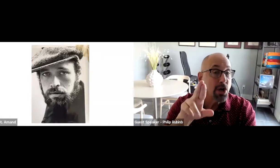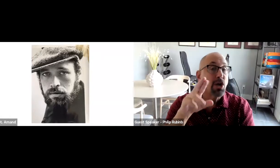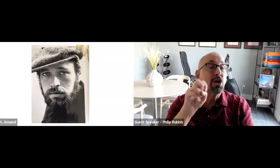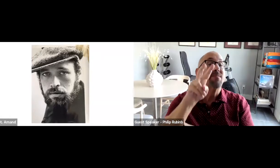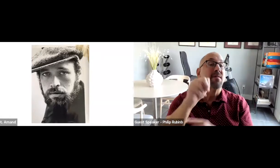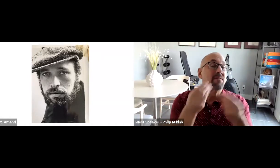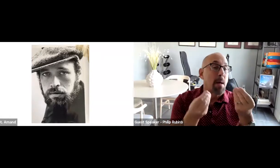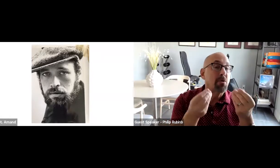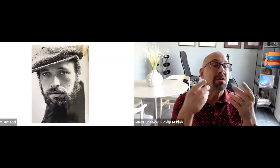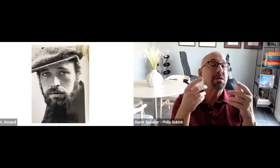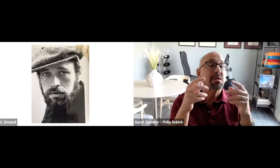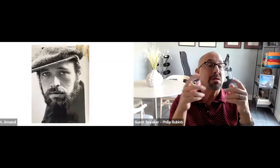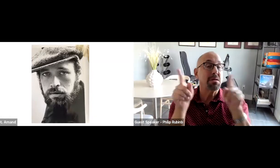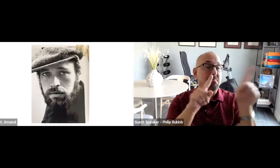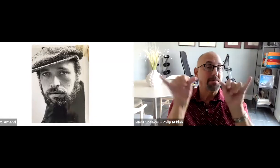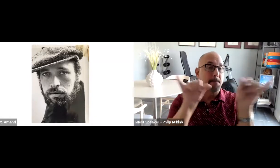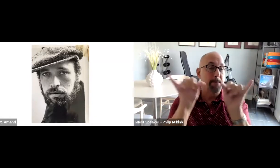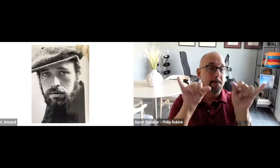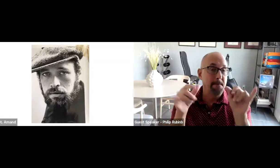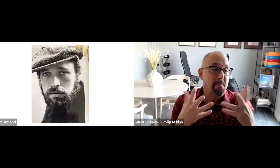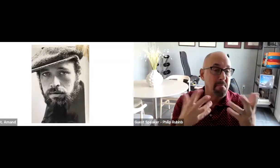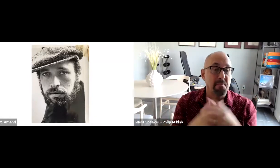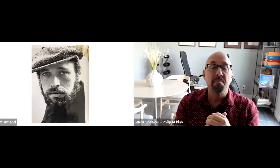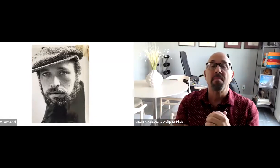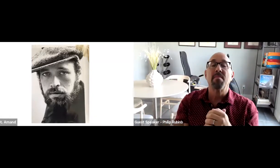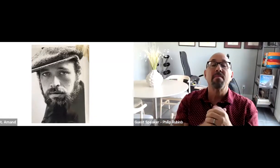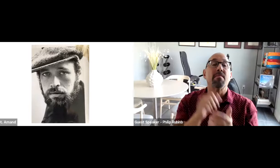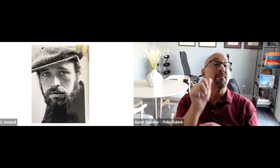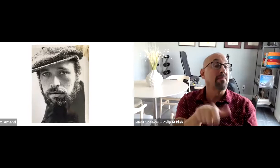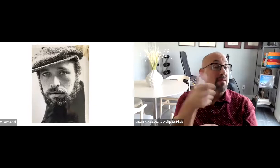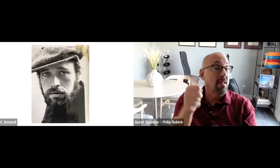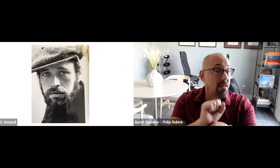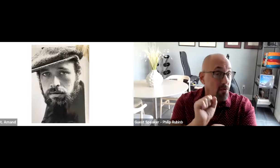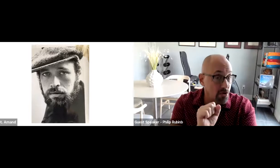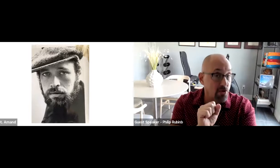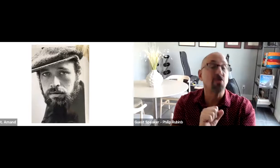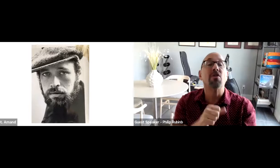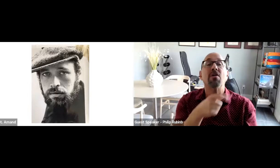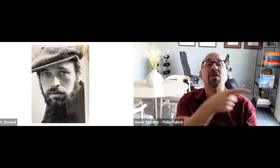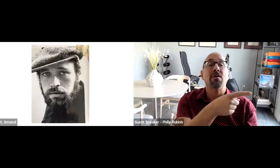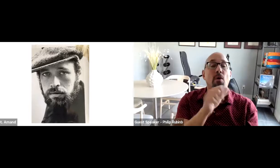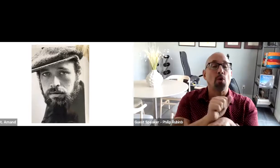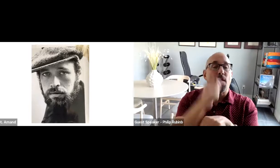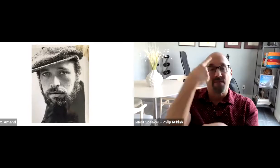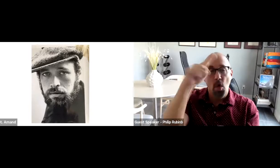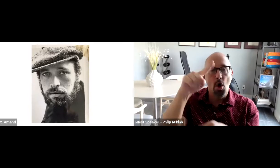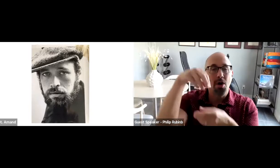and they also made wonderful wallpaper with the same concept that I was just explaining.